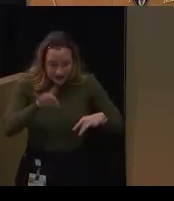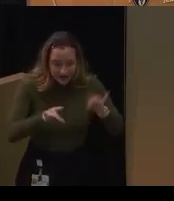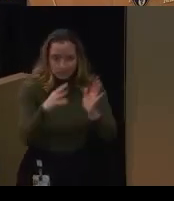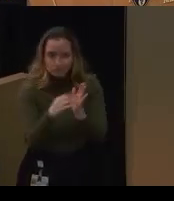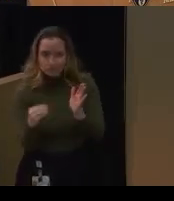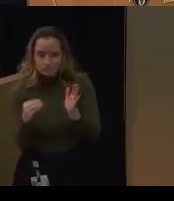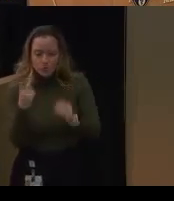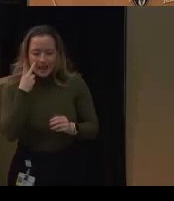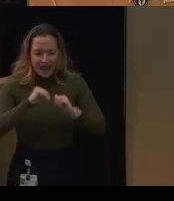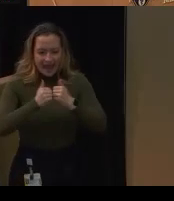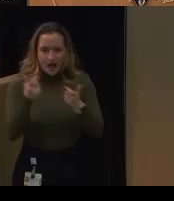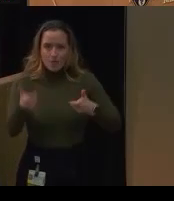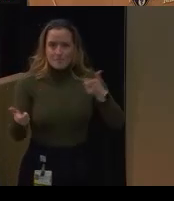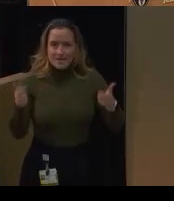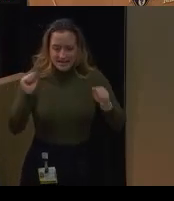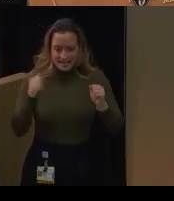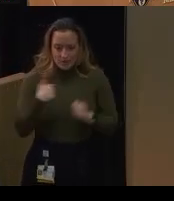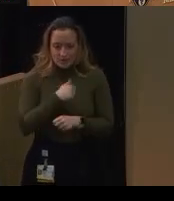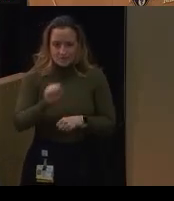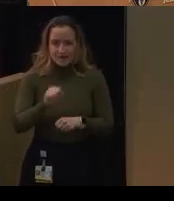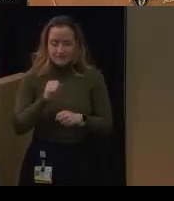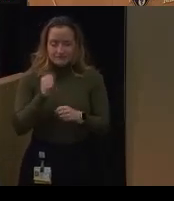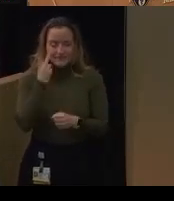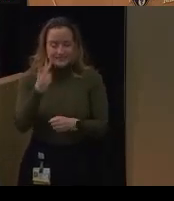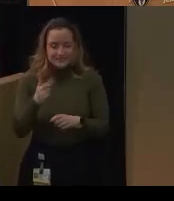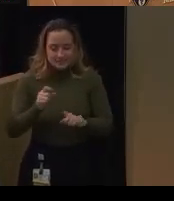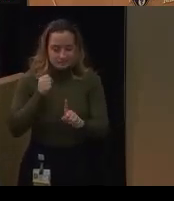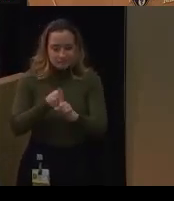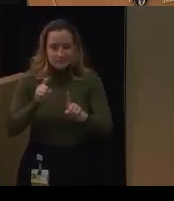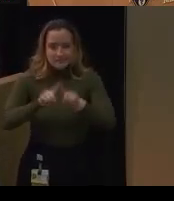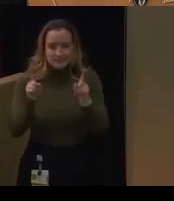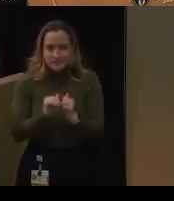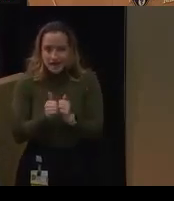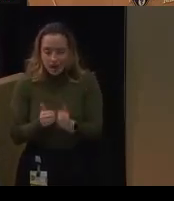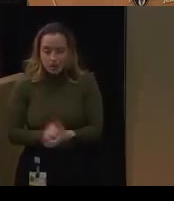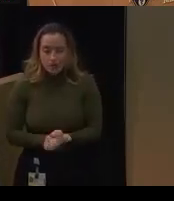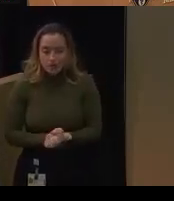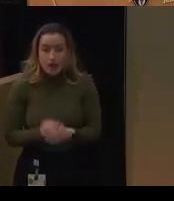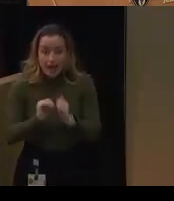can make that difference for fiction readers and we're going to do that by having people engage in